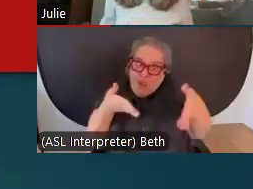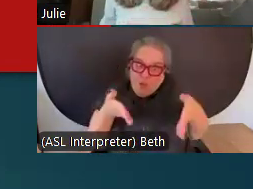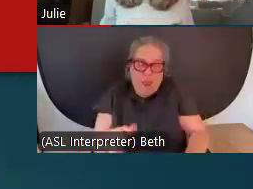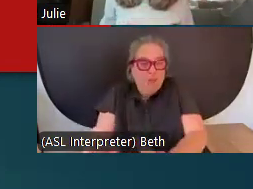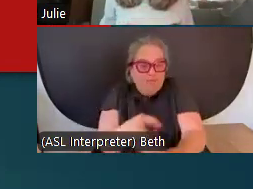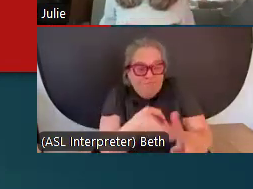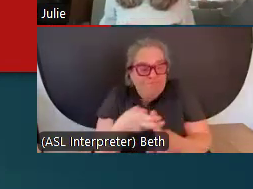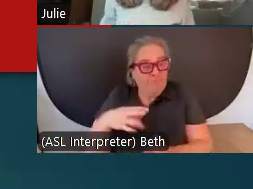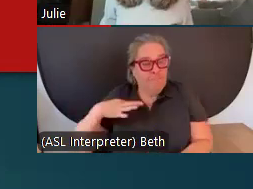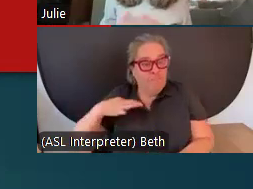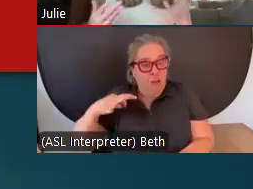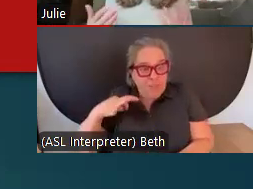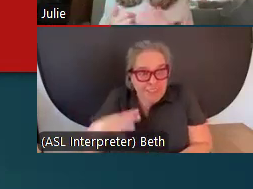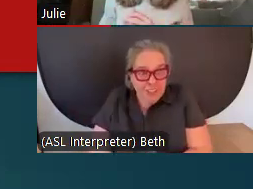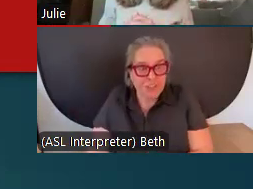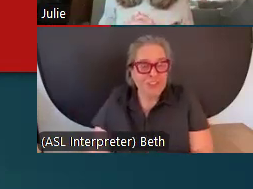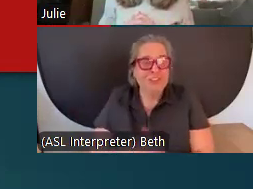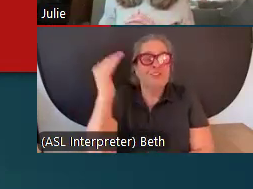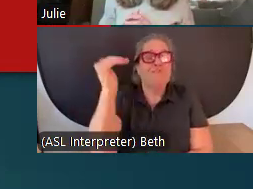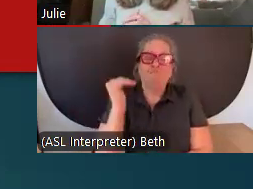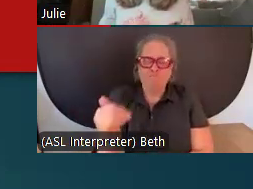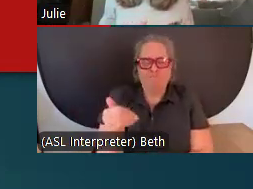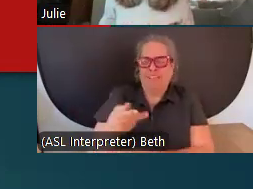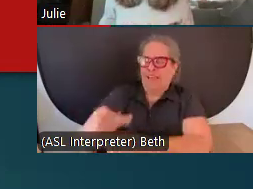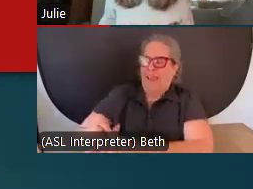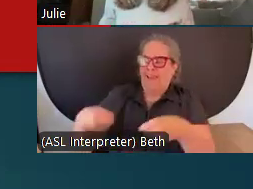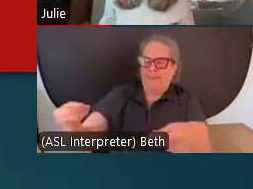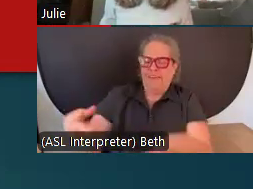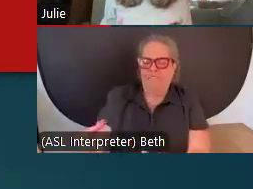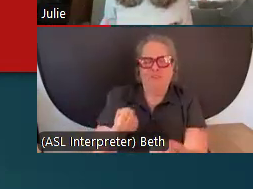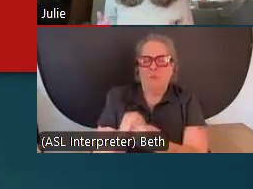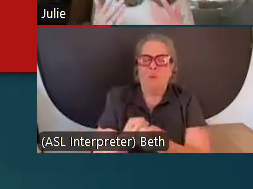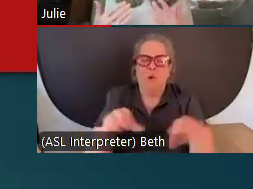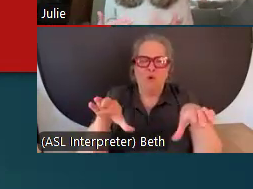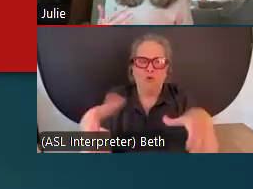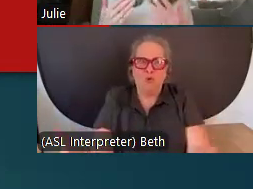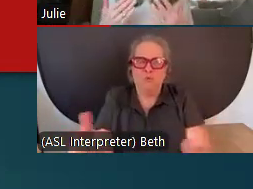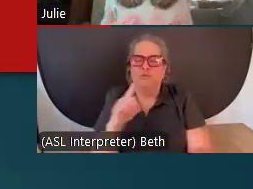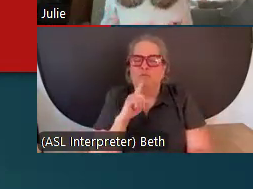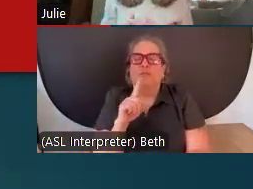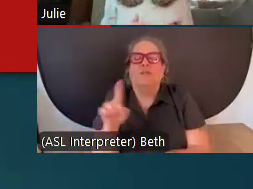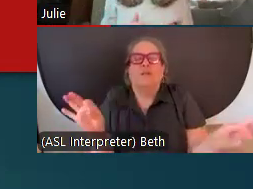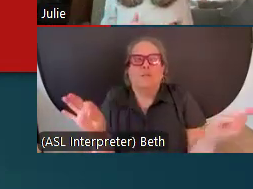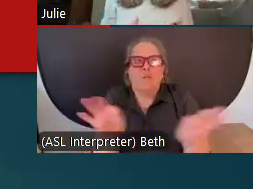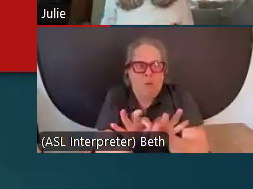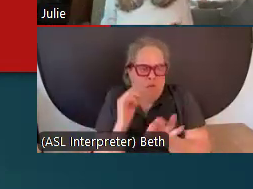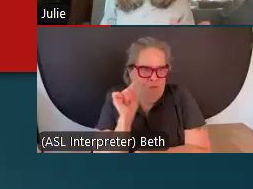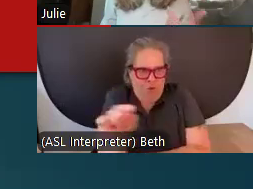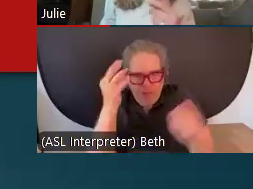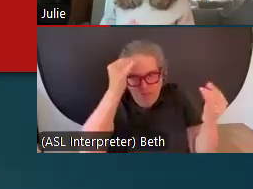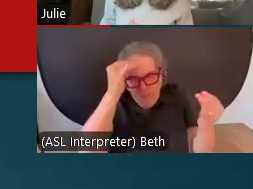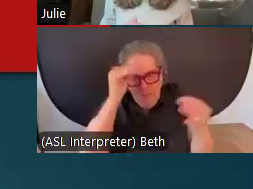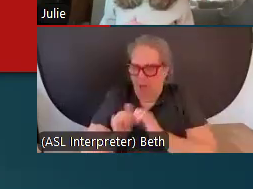And then as I mentioned, caregiver support groups is something that can really go a long way for supporting you emotionally.